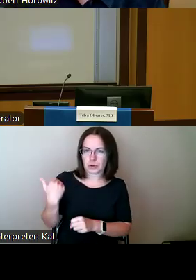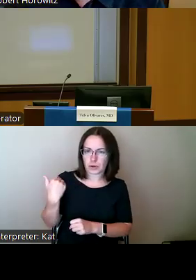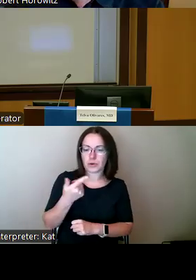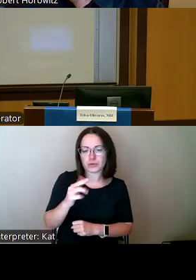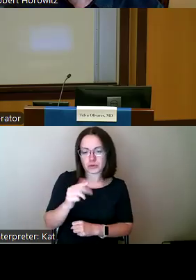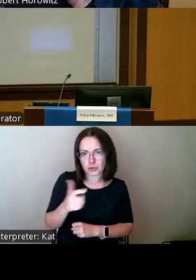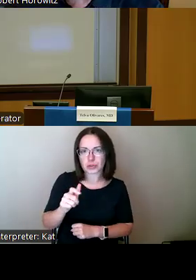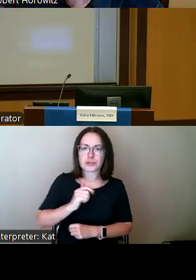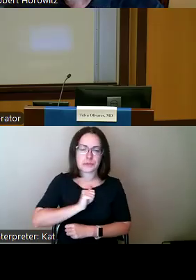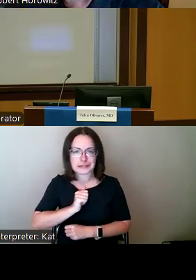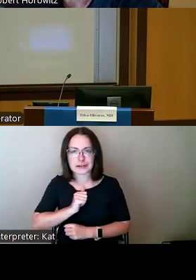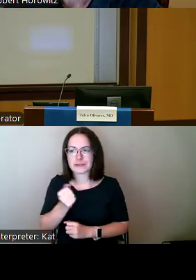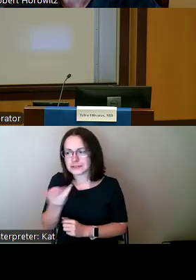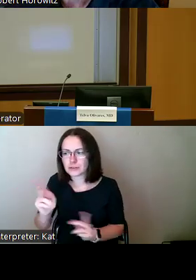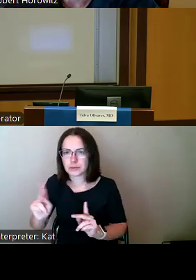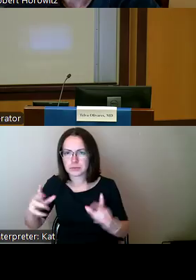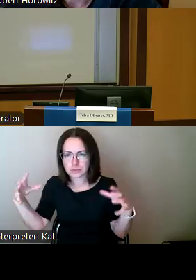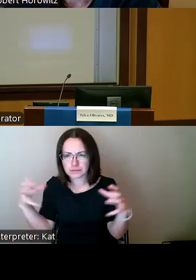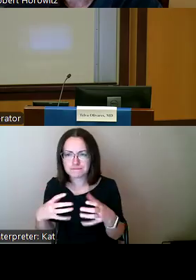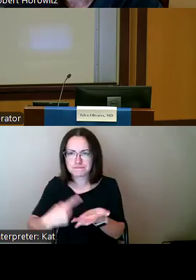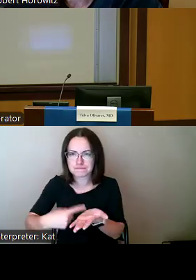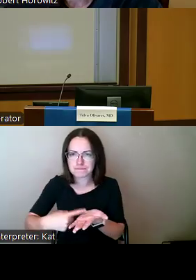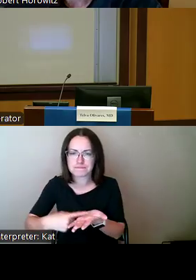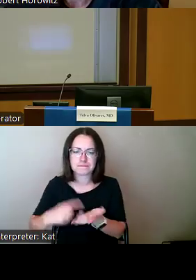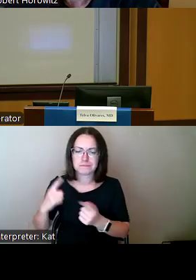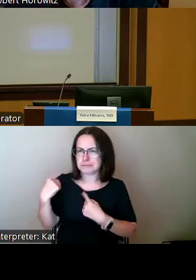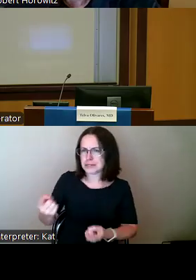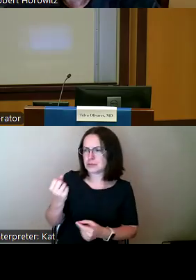about what this might look like. We've had about 12 years to do some preparing and are way ahead of